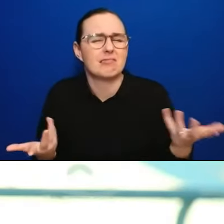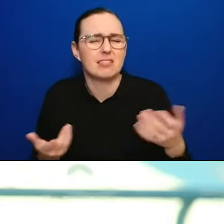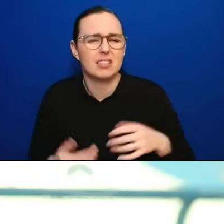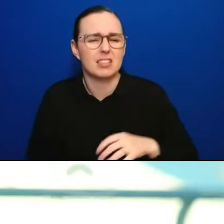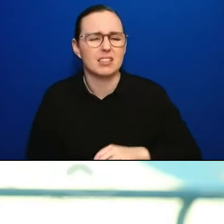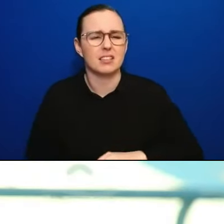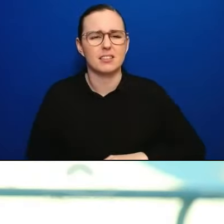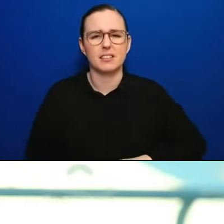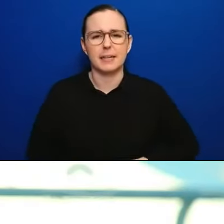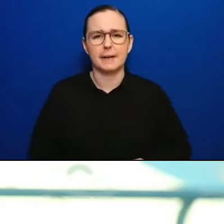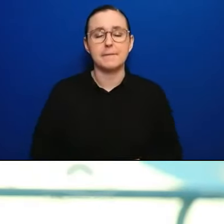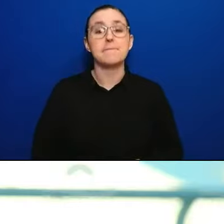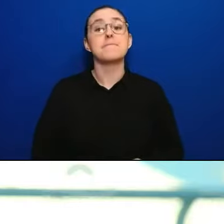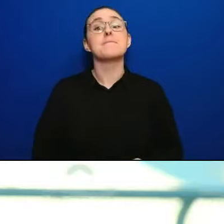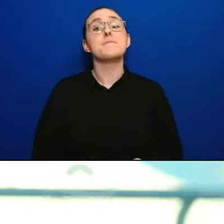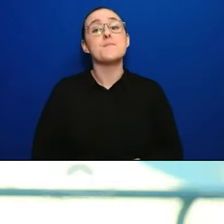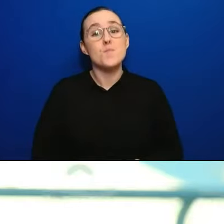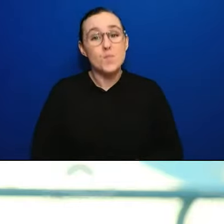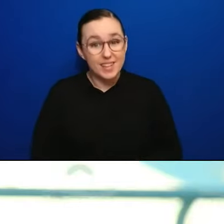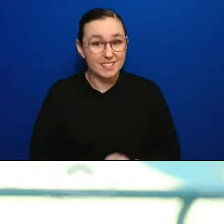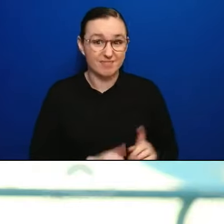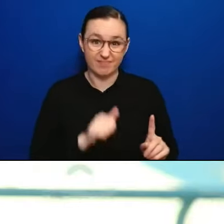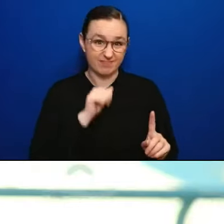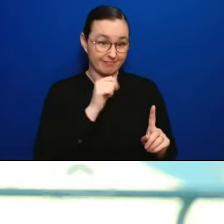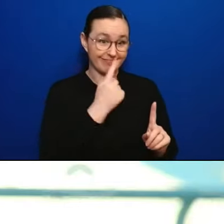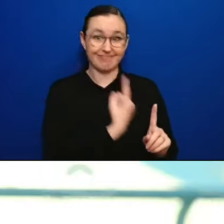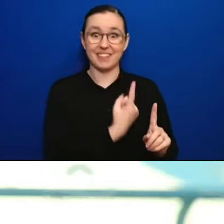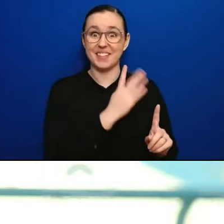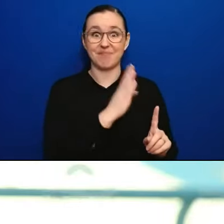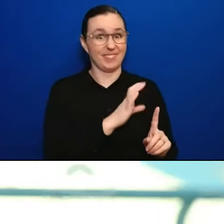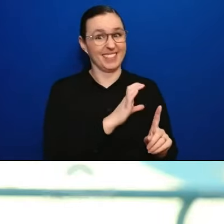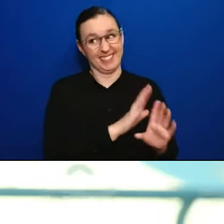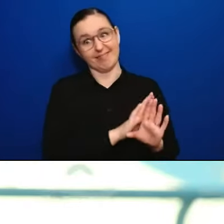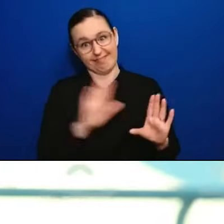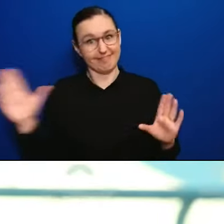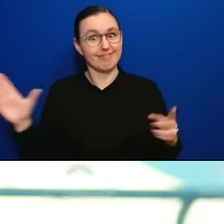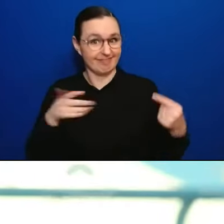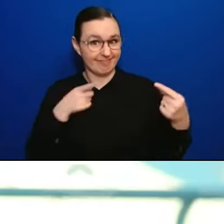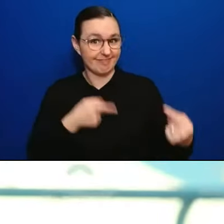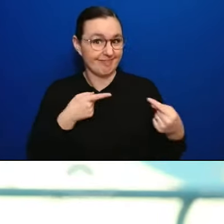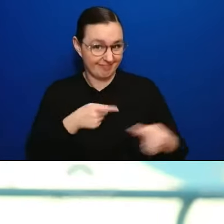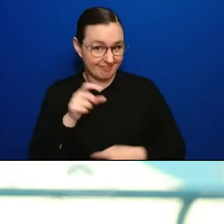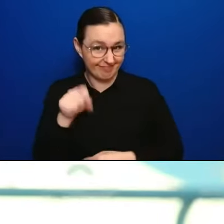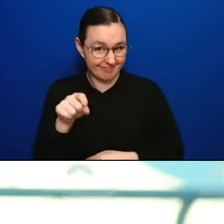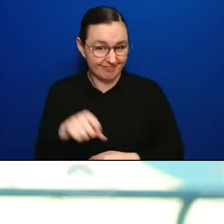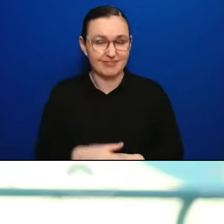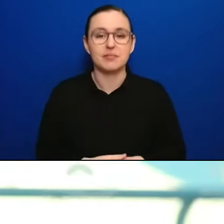in BC were never able to get a PCR test. This is not unique to people in BC.